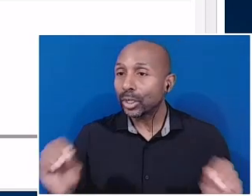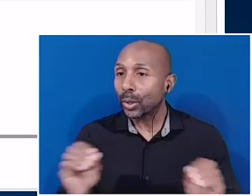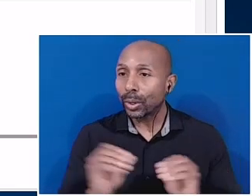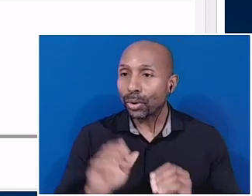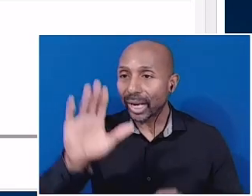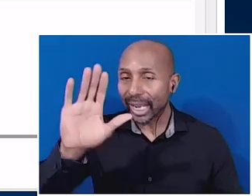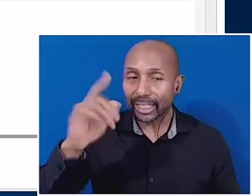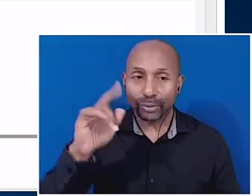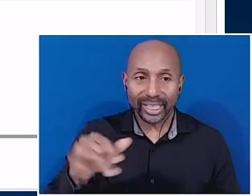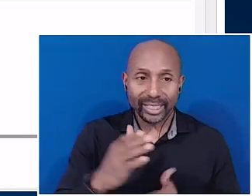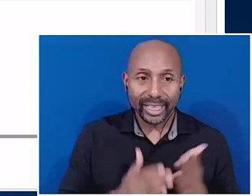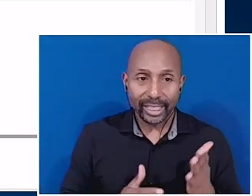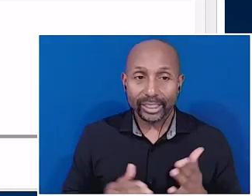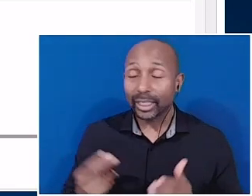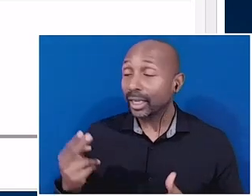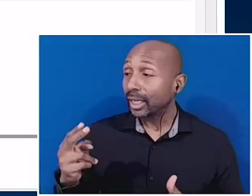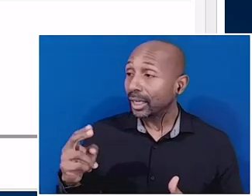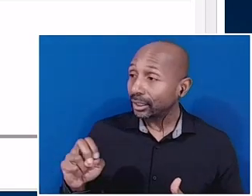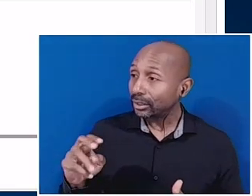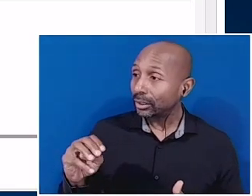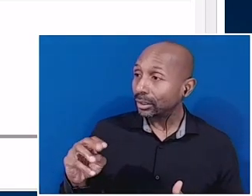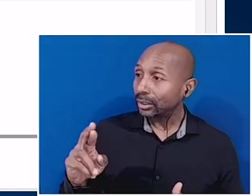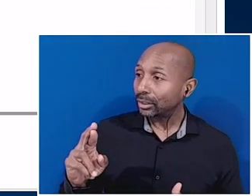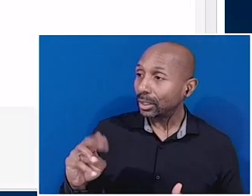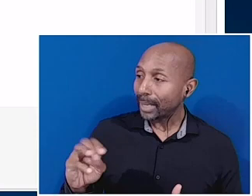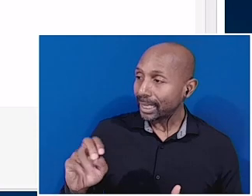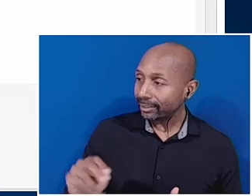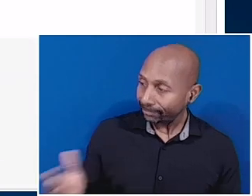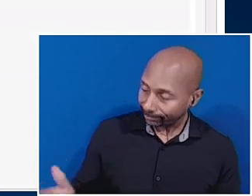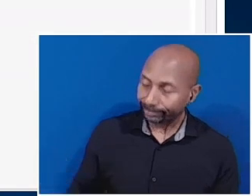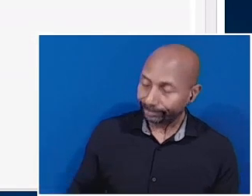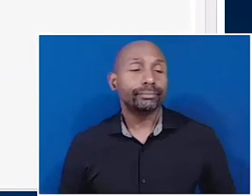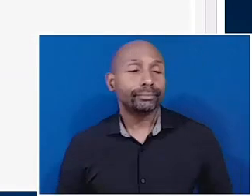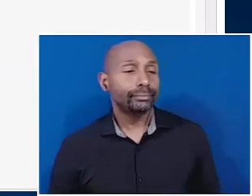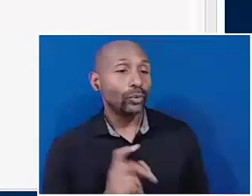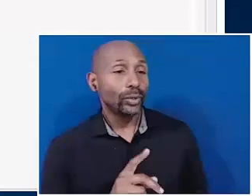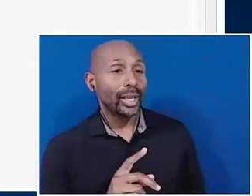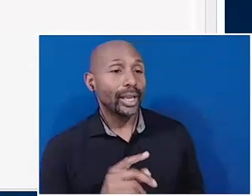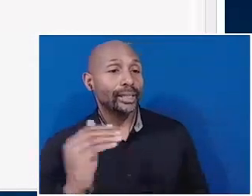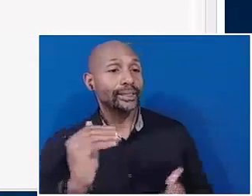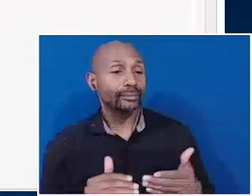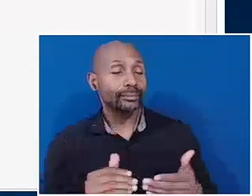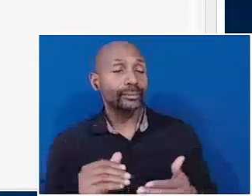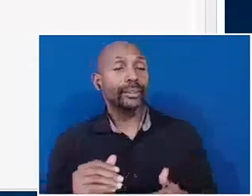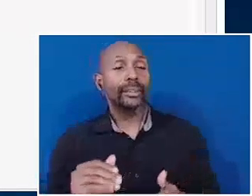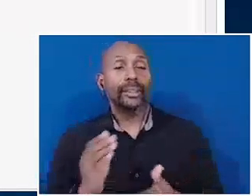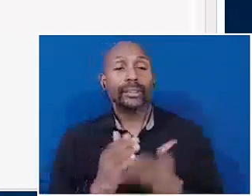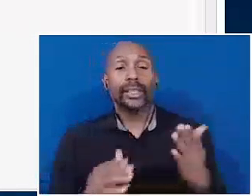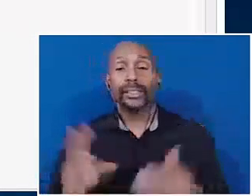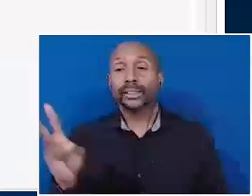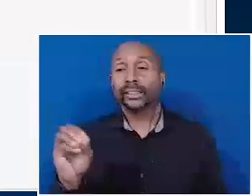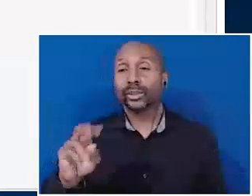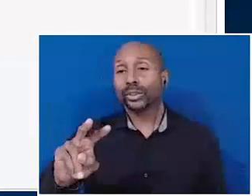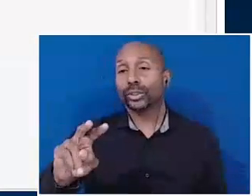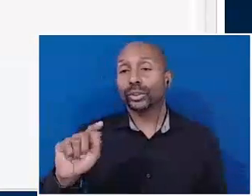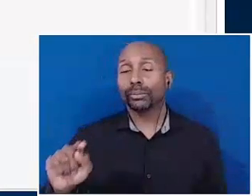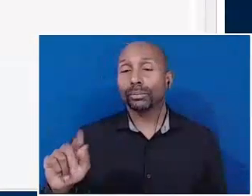Okay, I think that takes us to, 602.23. Okay. Do you- in terms of temperature